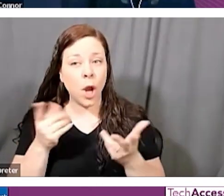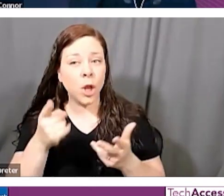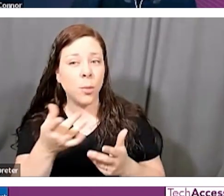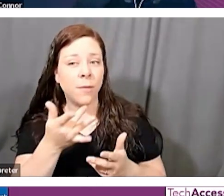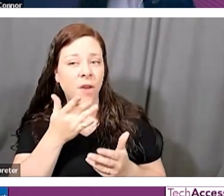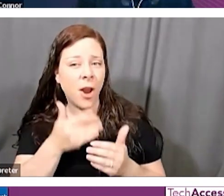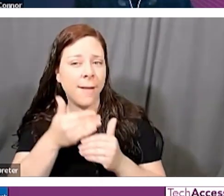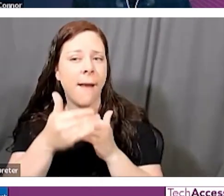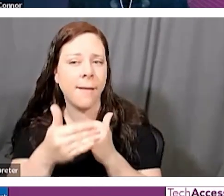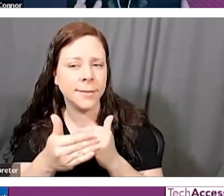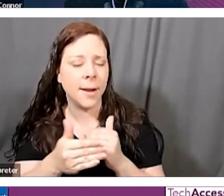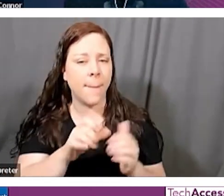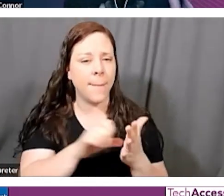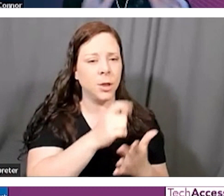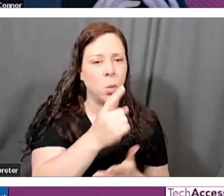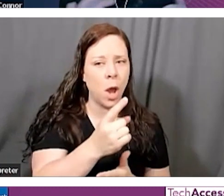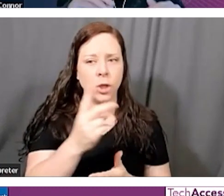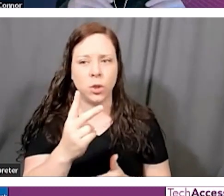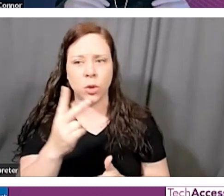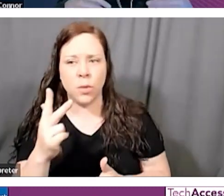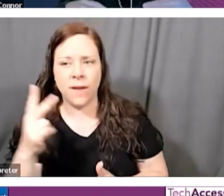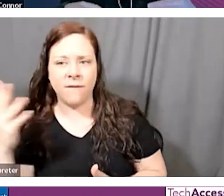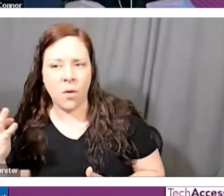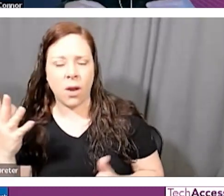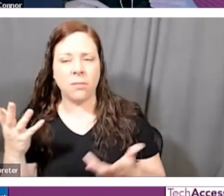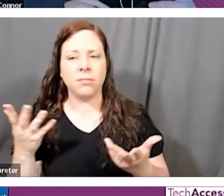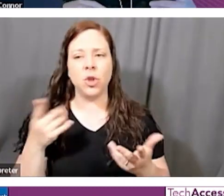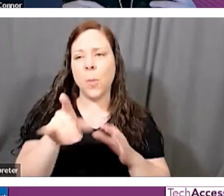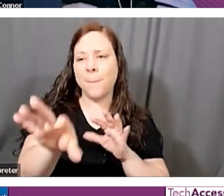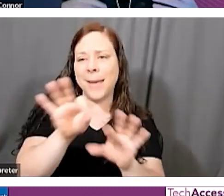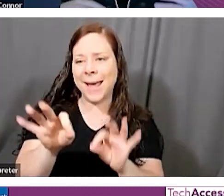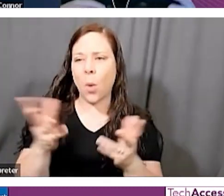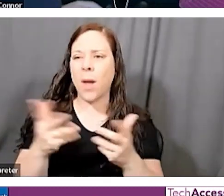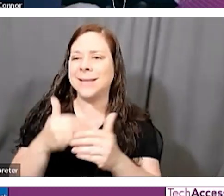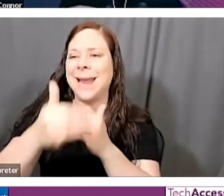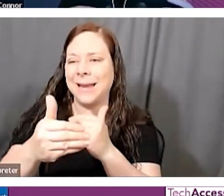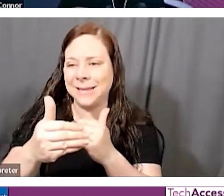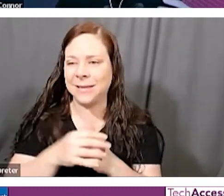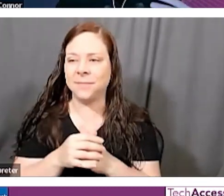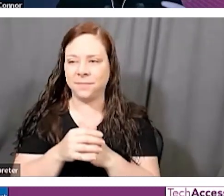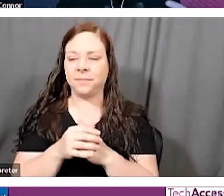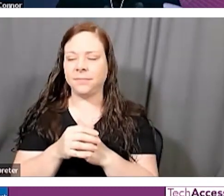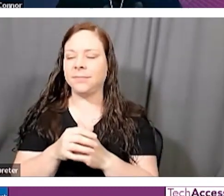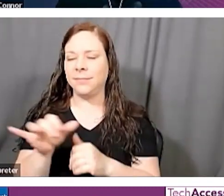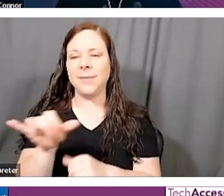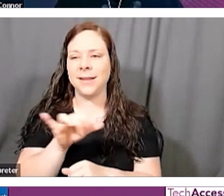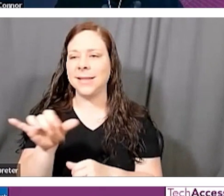They say, "I wanna go to page three." Okay, great. Maybe two, three, and four to you and me as the instructional designer, it's the same content, it's just presented different ways.